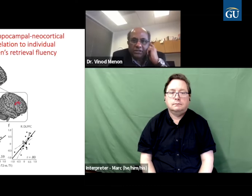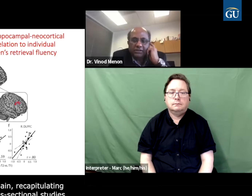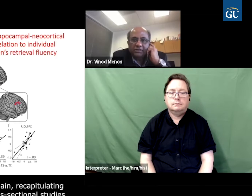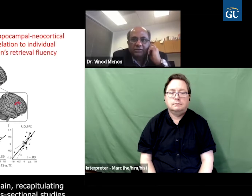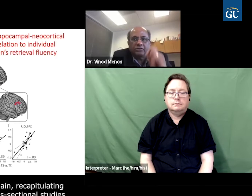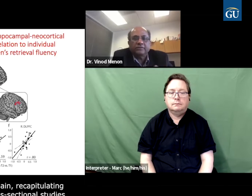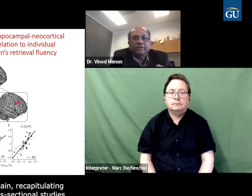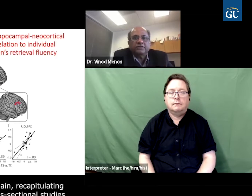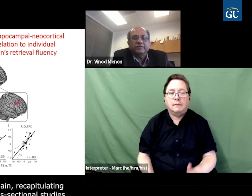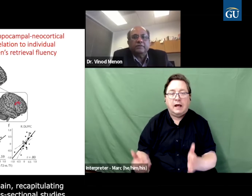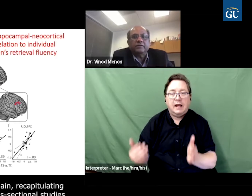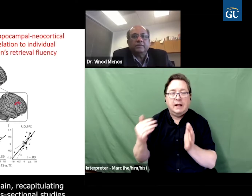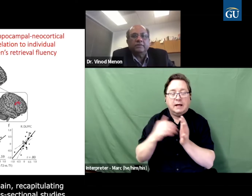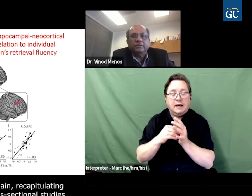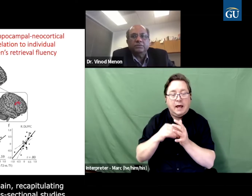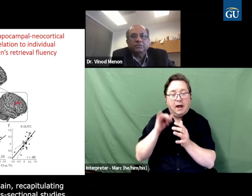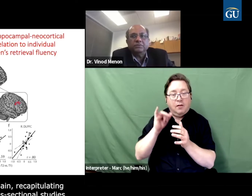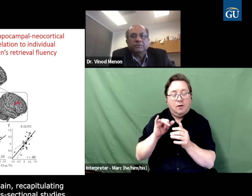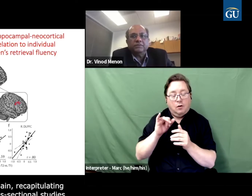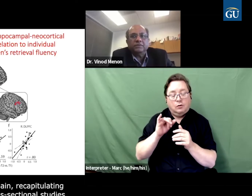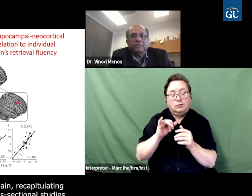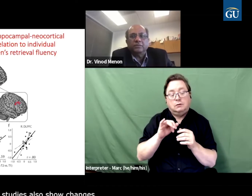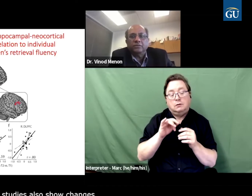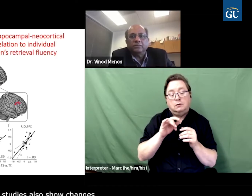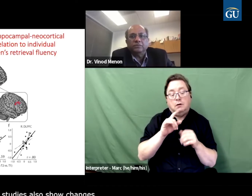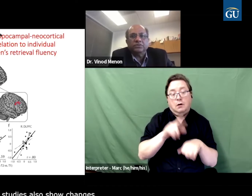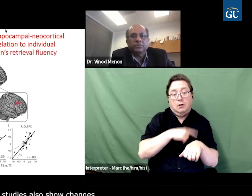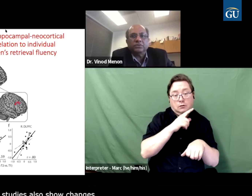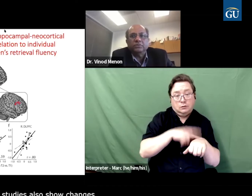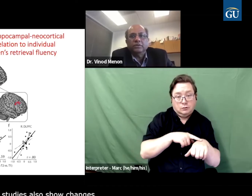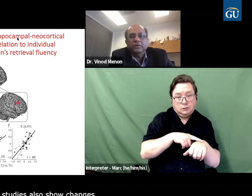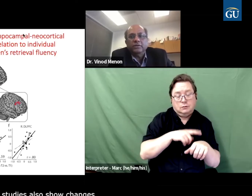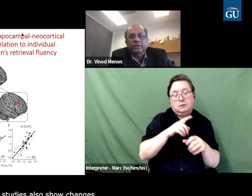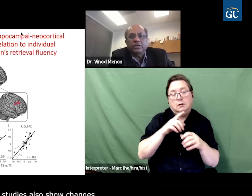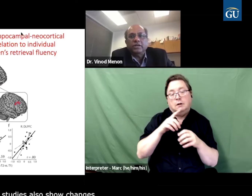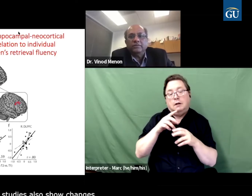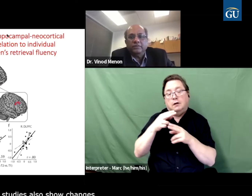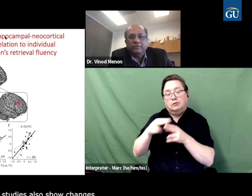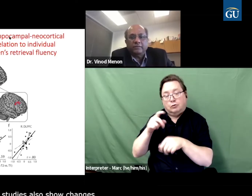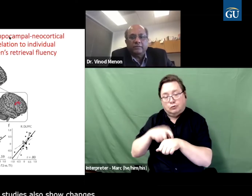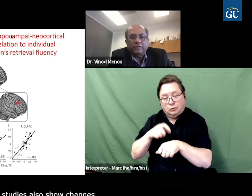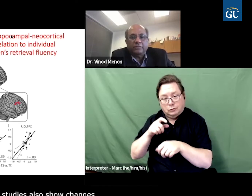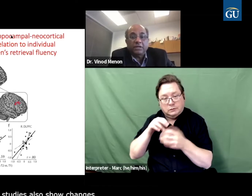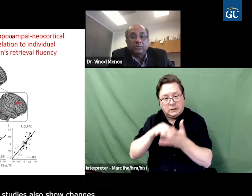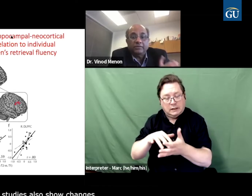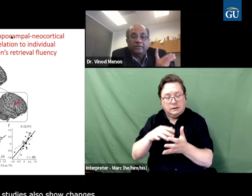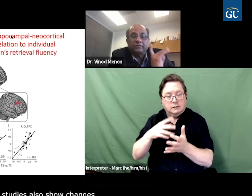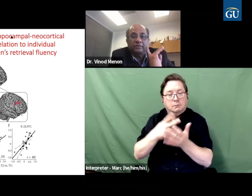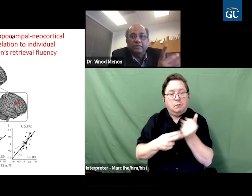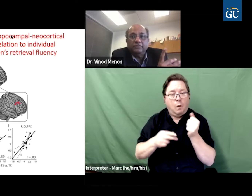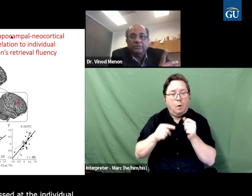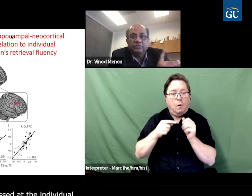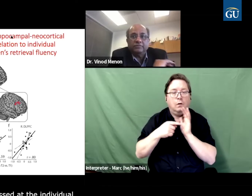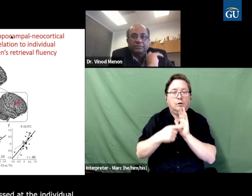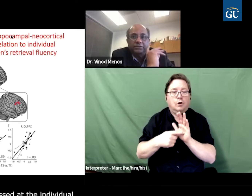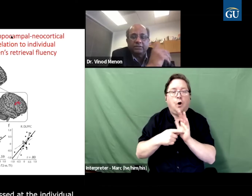and again recapitulating the cross-sectional studies the longitudinal studies also show